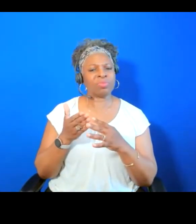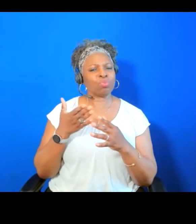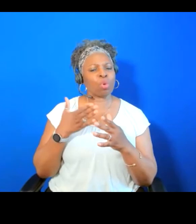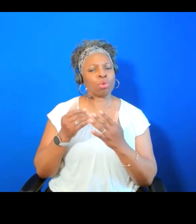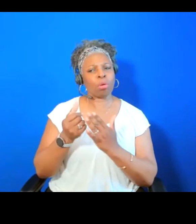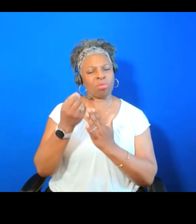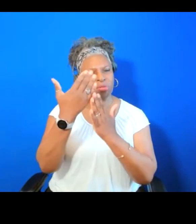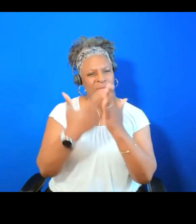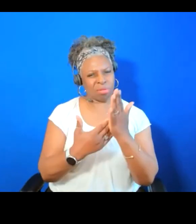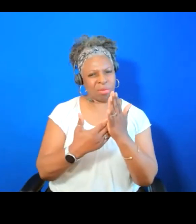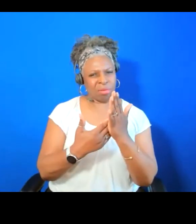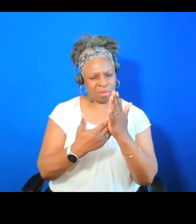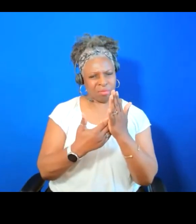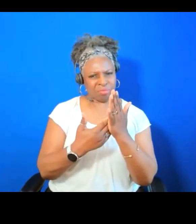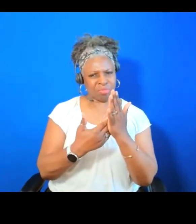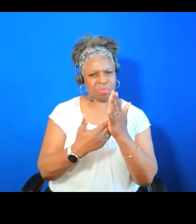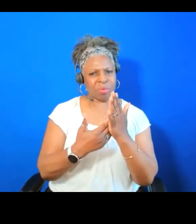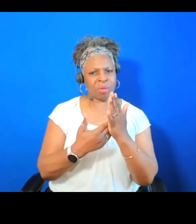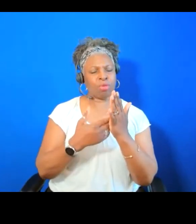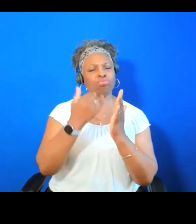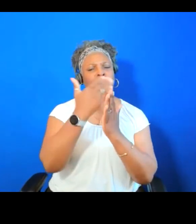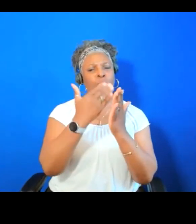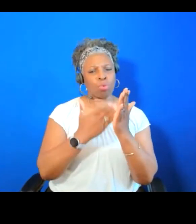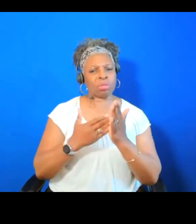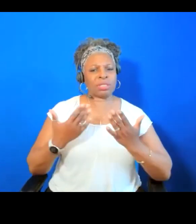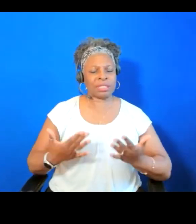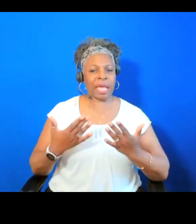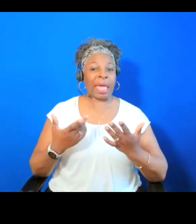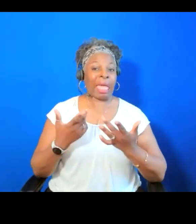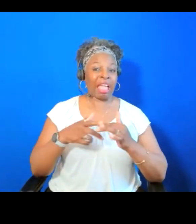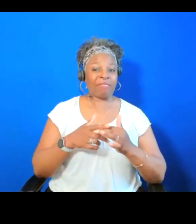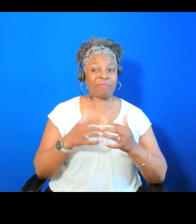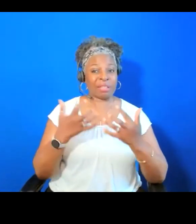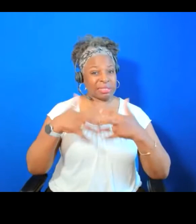So, if you do experience any technical issues during the event, please use the chat function